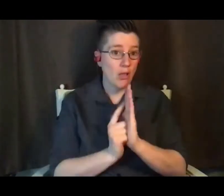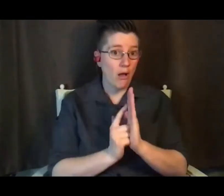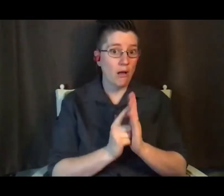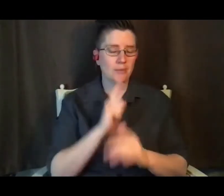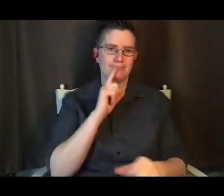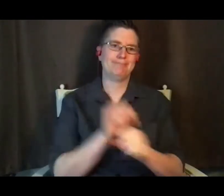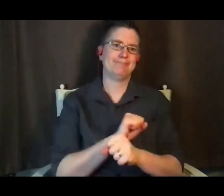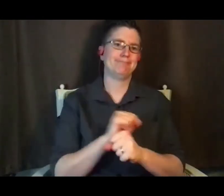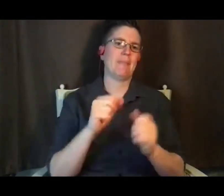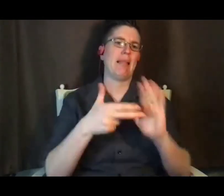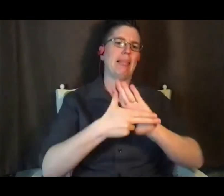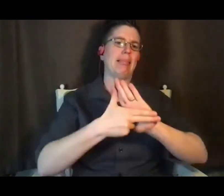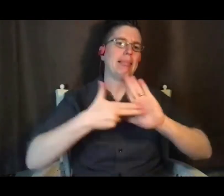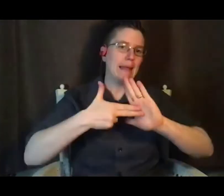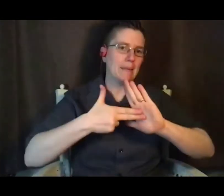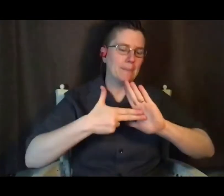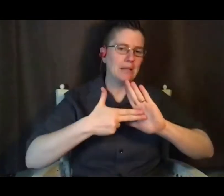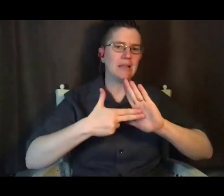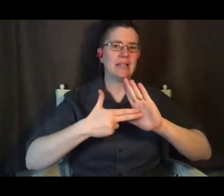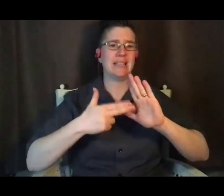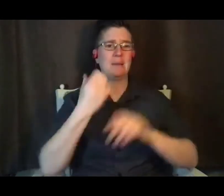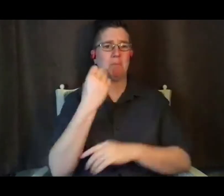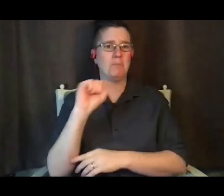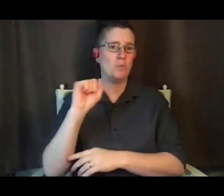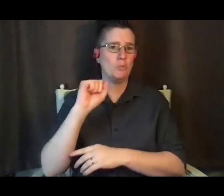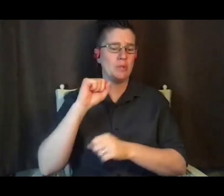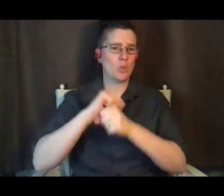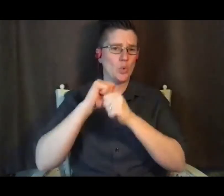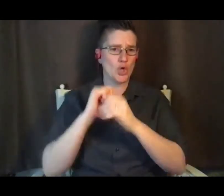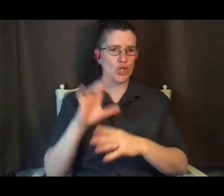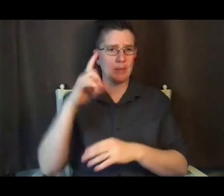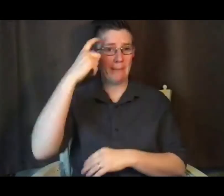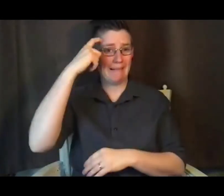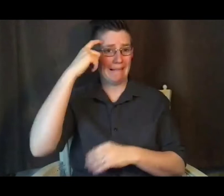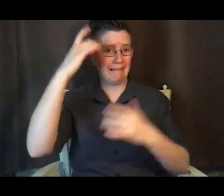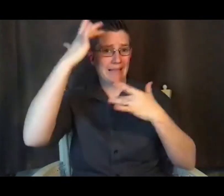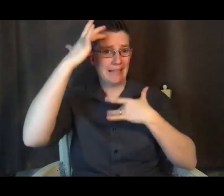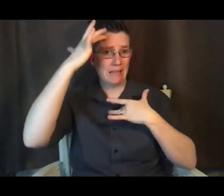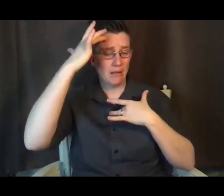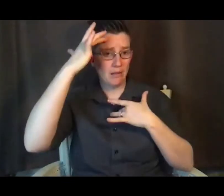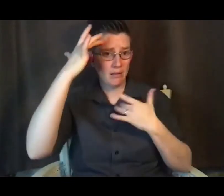liberation movement workers as mentally ill simply for trying to fight for freedom then